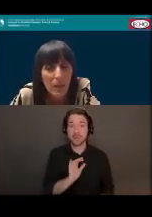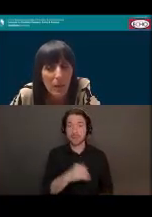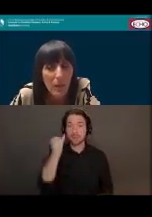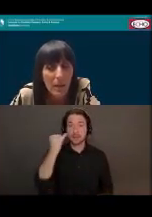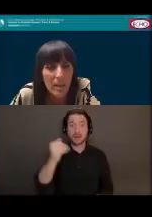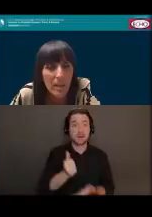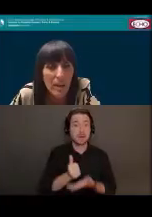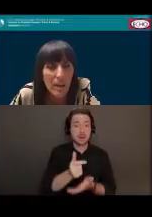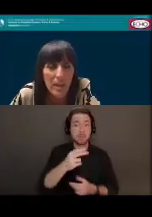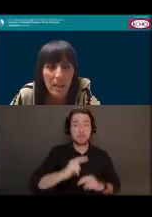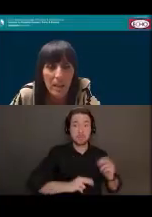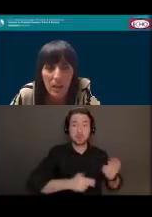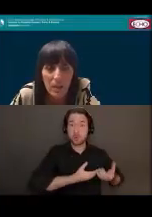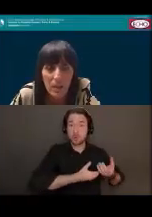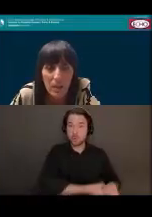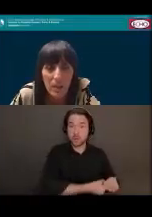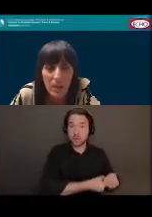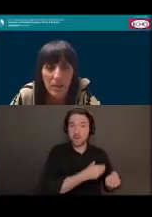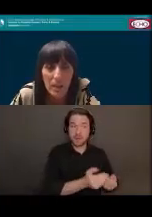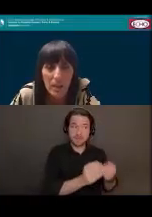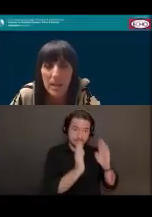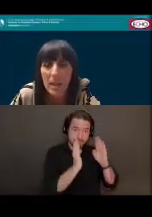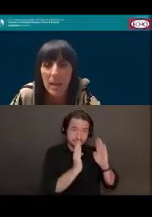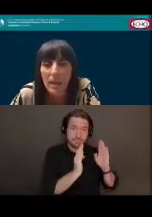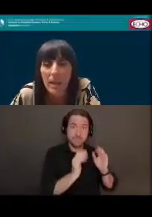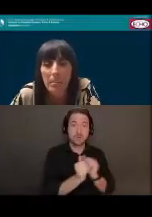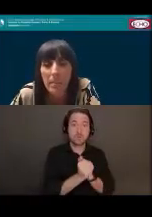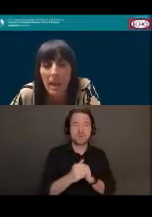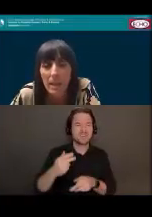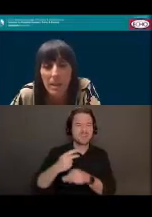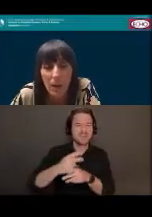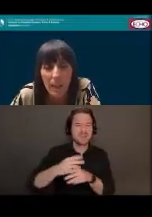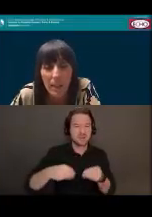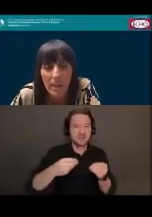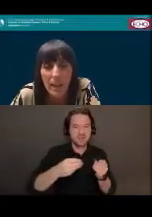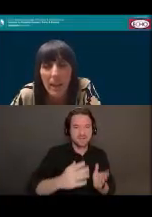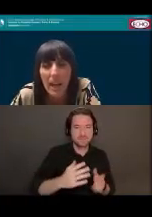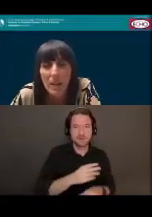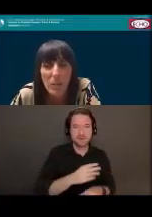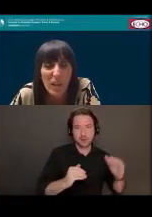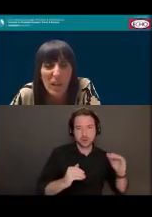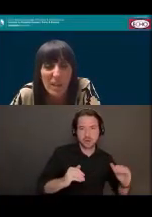trust and attention with caregivers and child, as well as